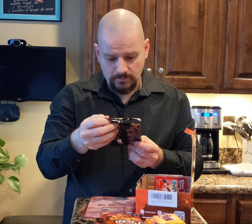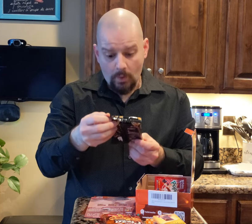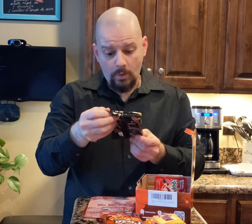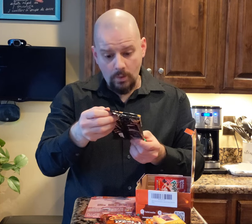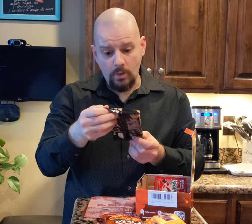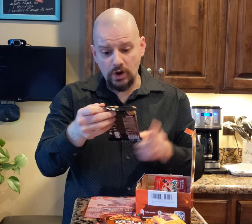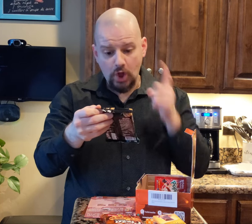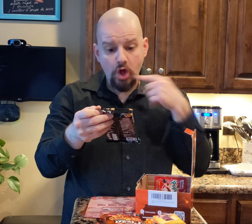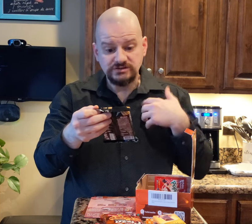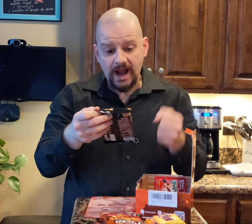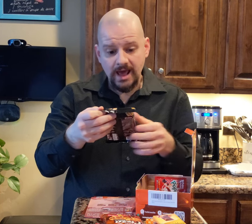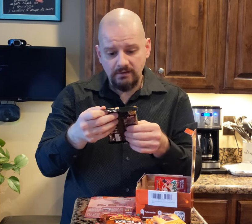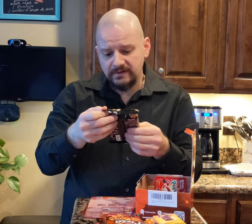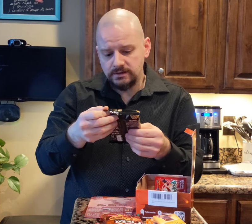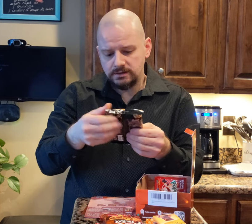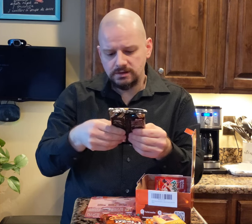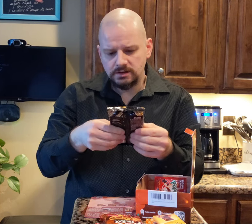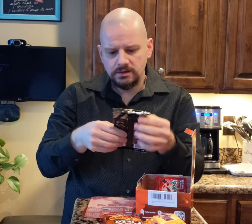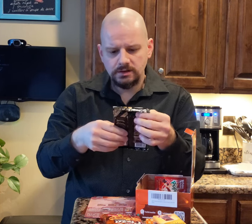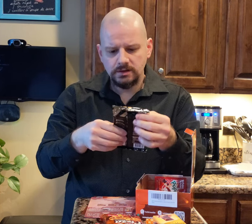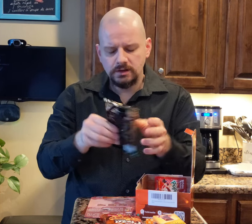Ooh, it looks healthy.